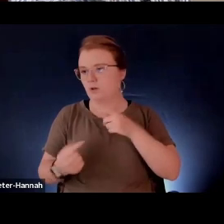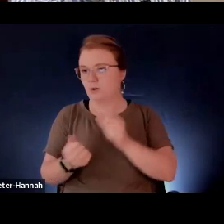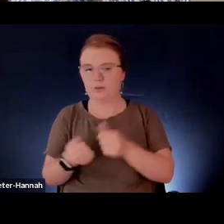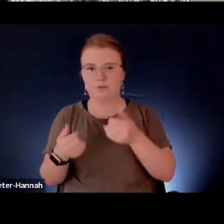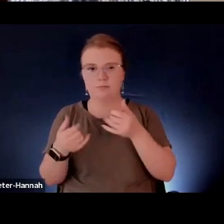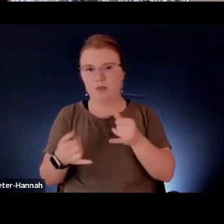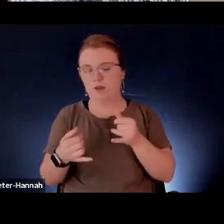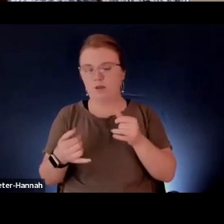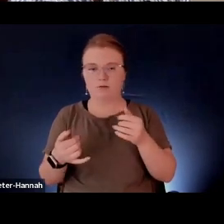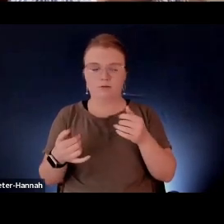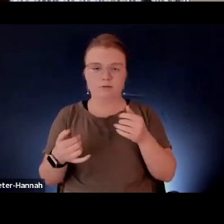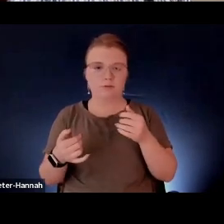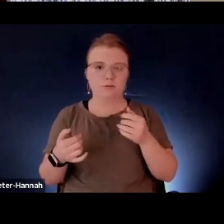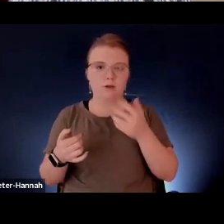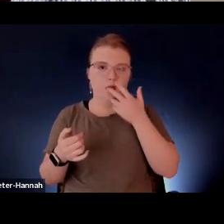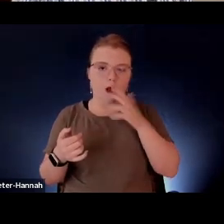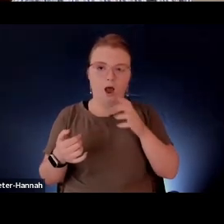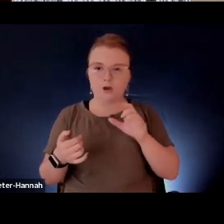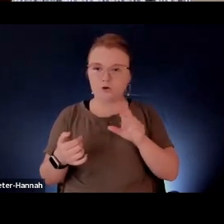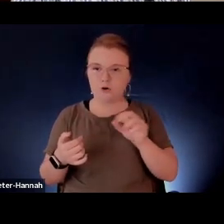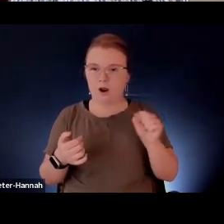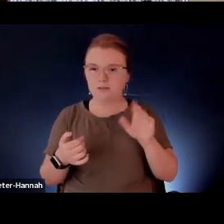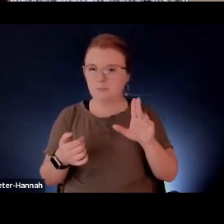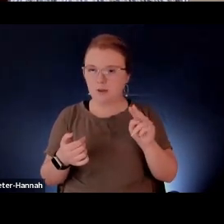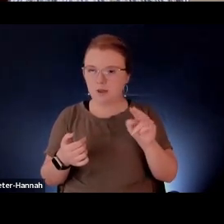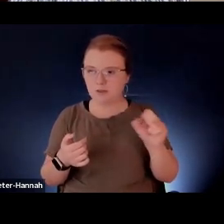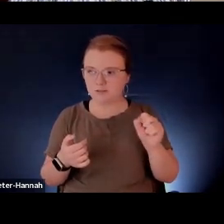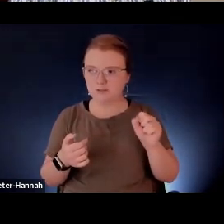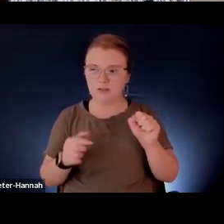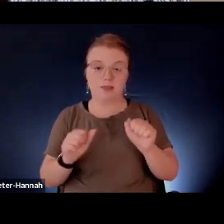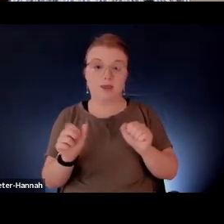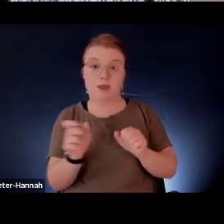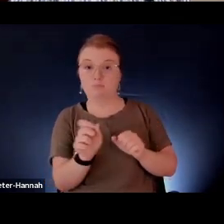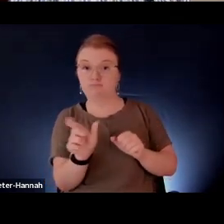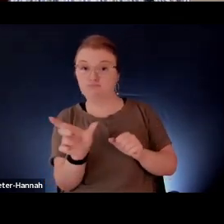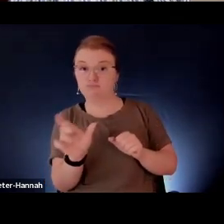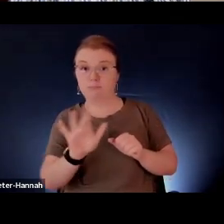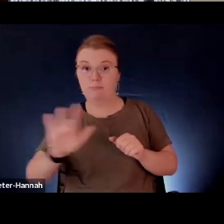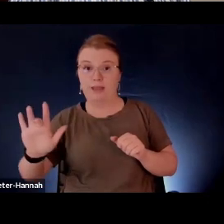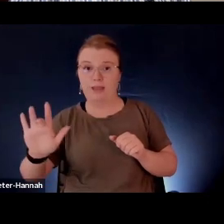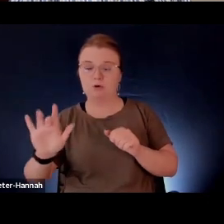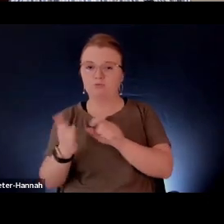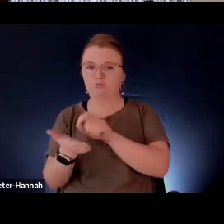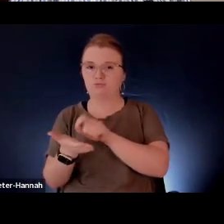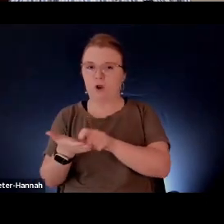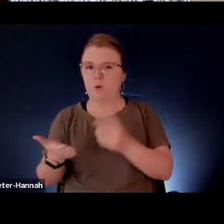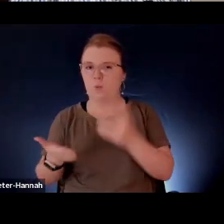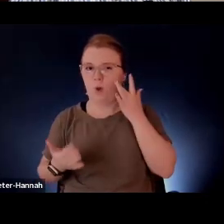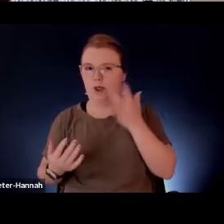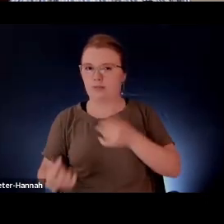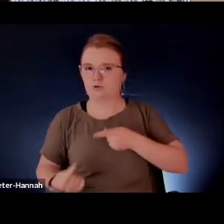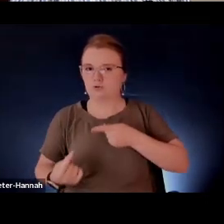It gives them a minute off to the side there to write why. And then at the end, after they finish their practice session,